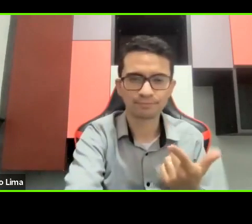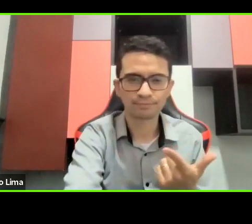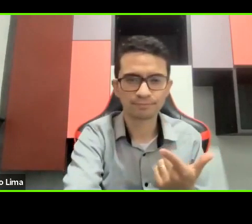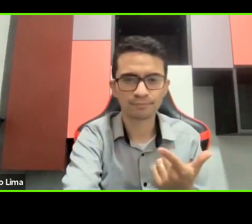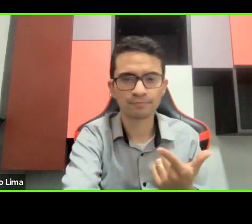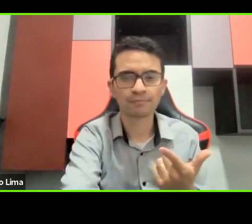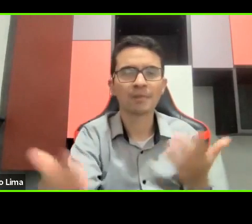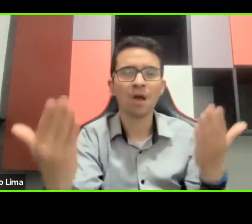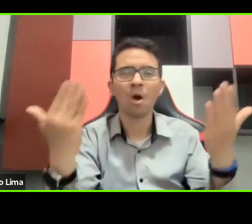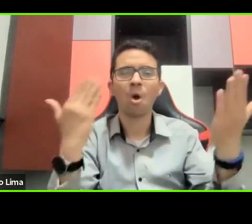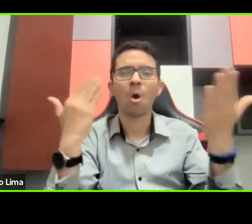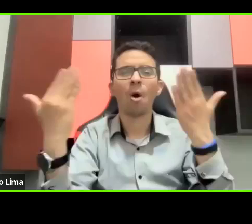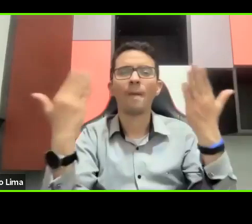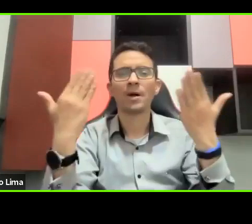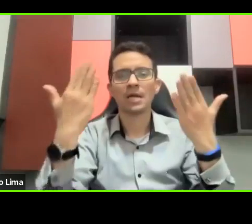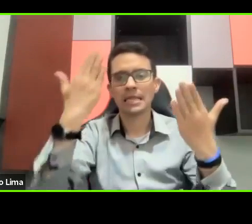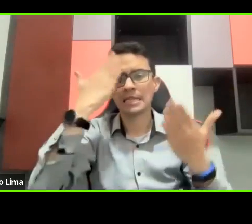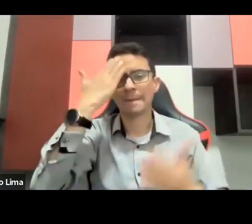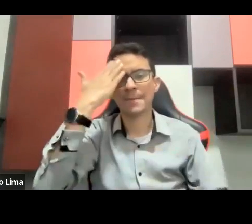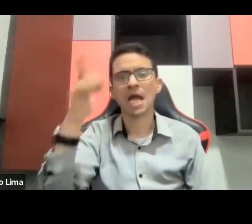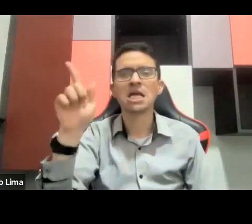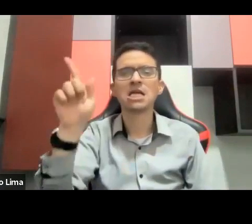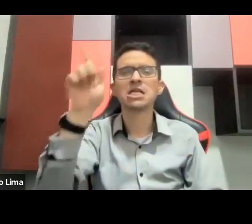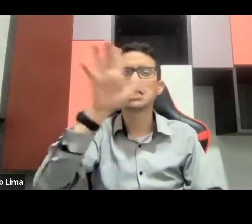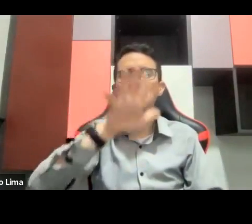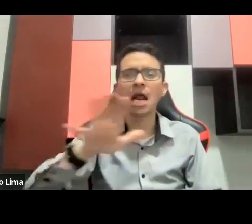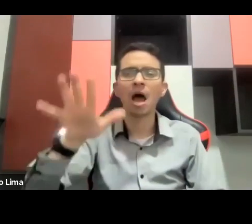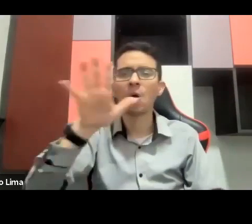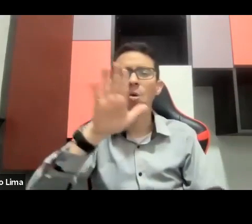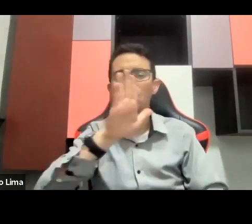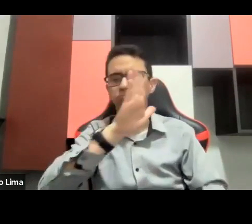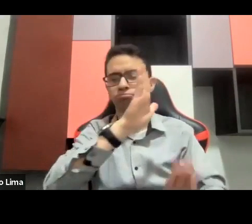compared them and try to generalize what we found have a generalize what we found have a